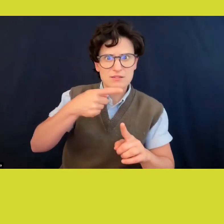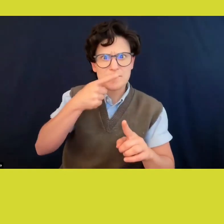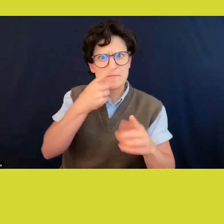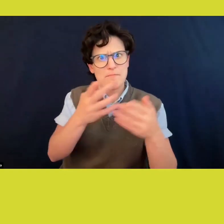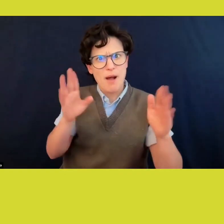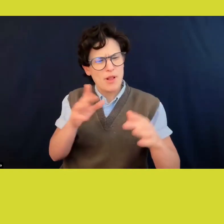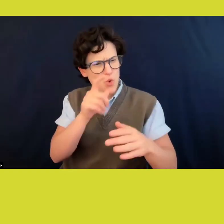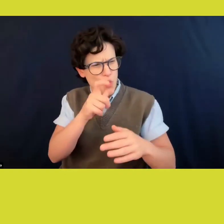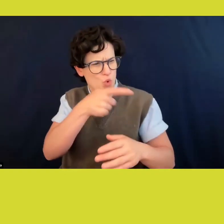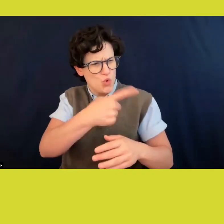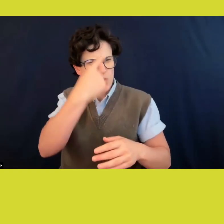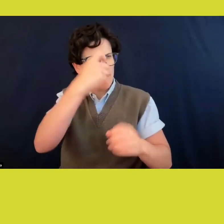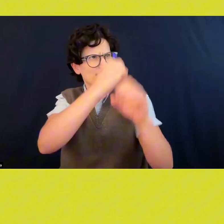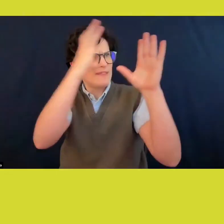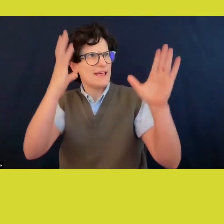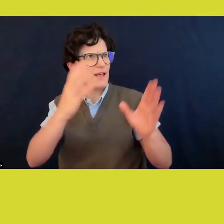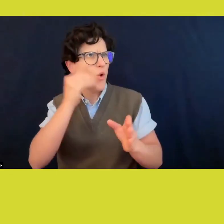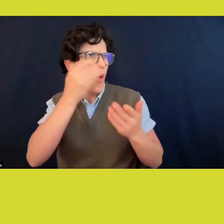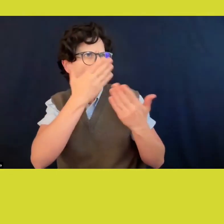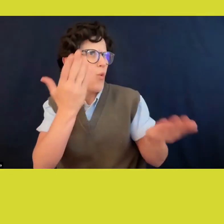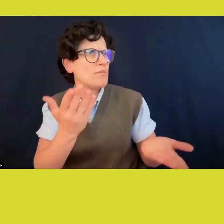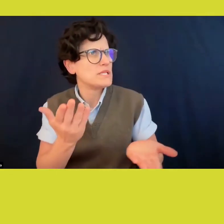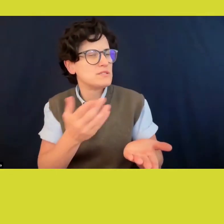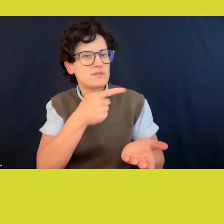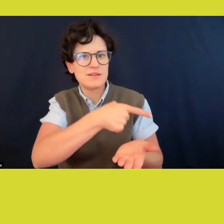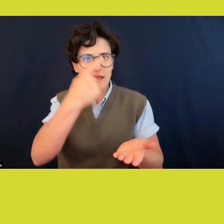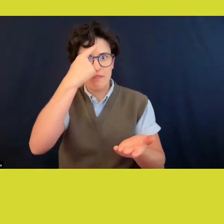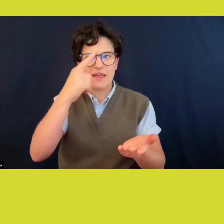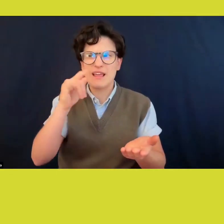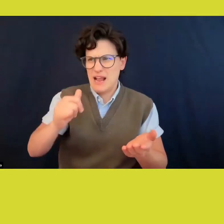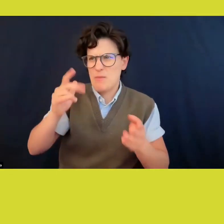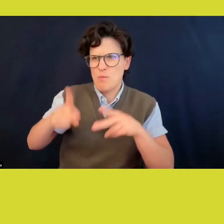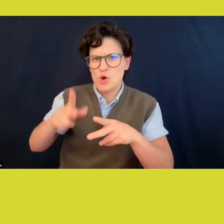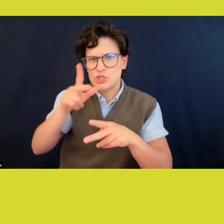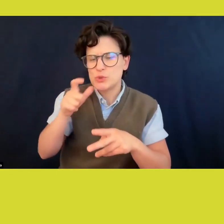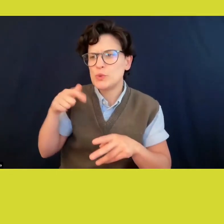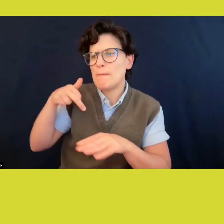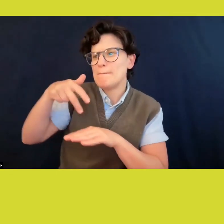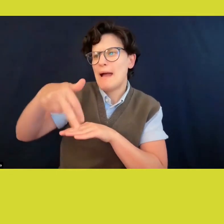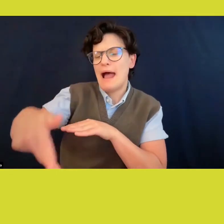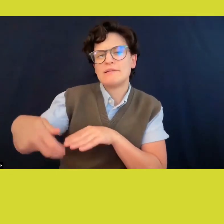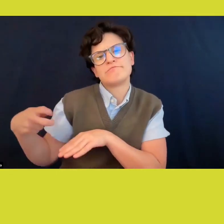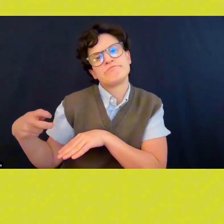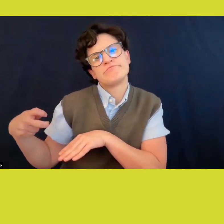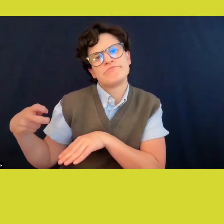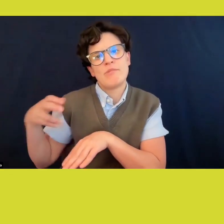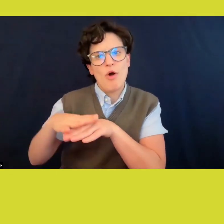describe the person they passed on the street that day. So this group gets a lot of attention.